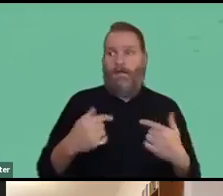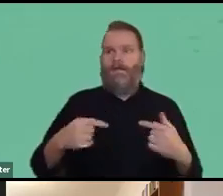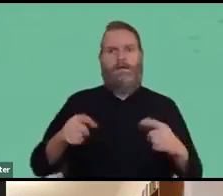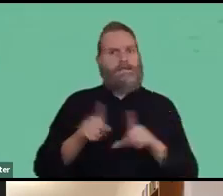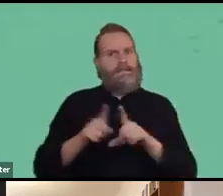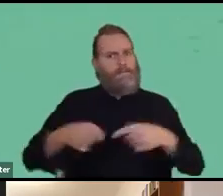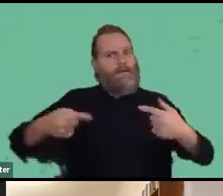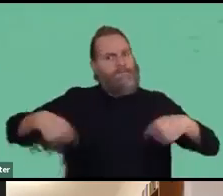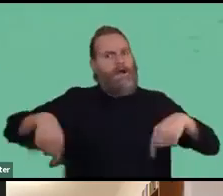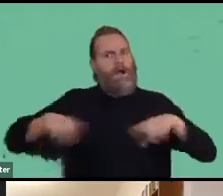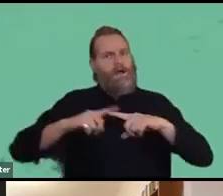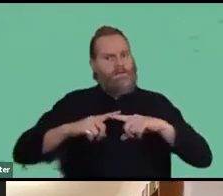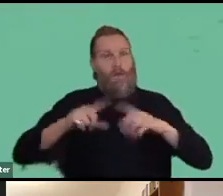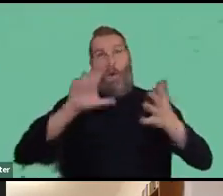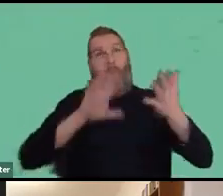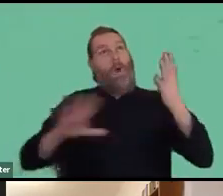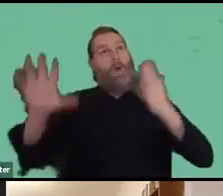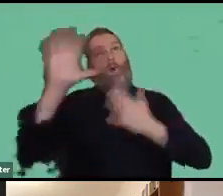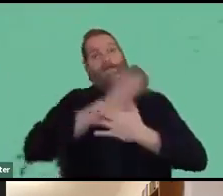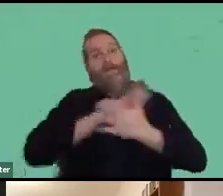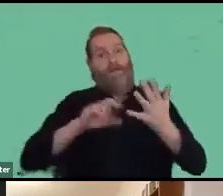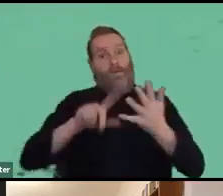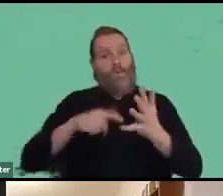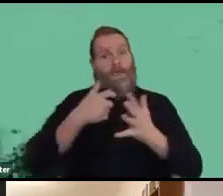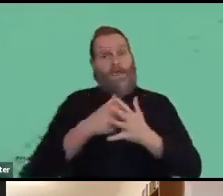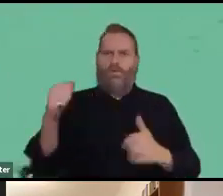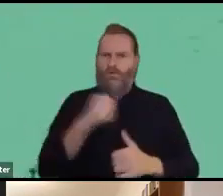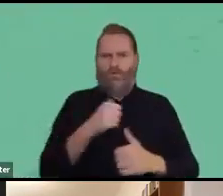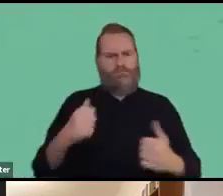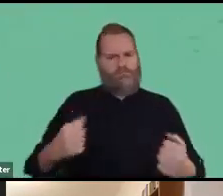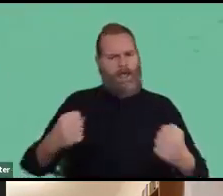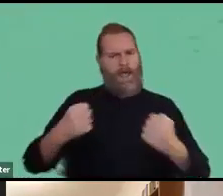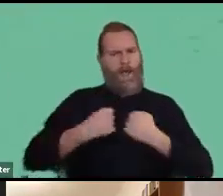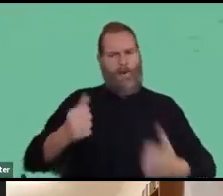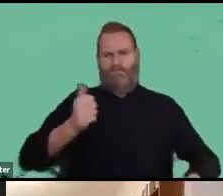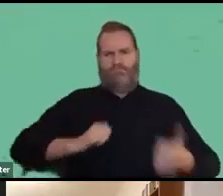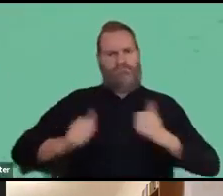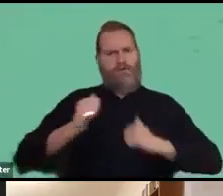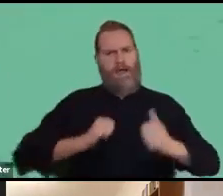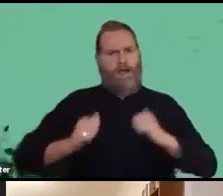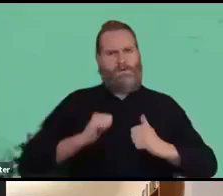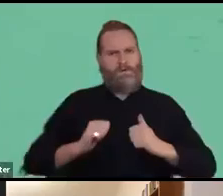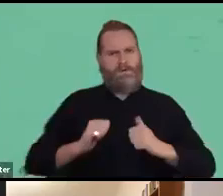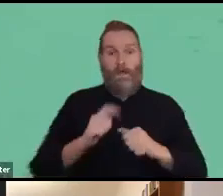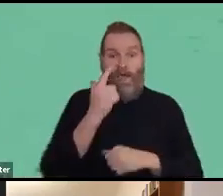from the length and breadth of it we know it could be you could be looking after trees in Scotland to